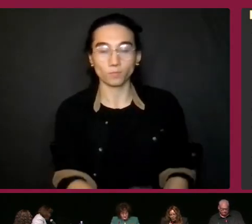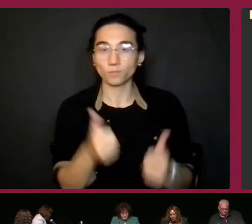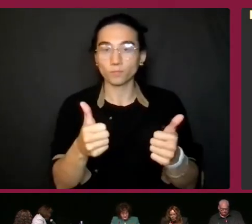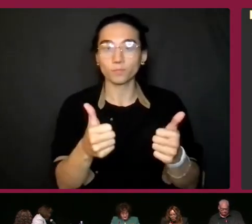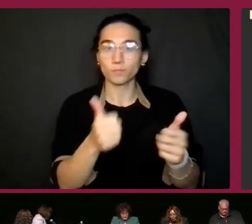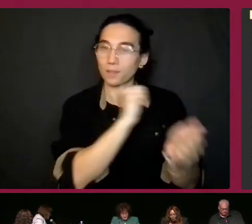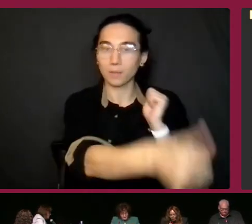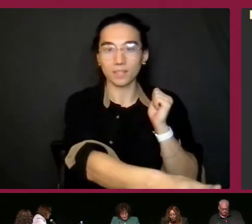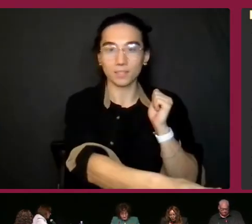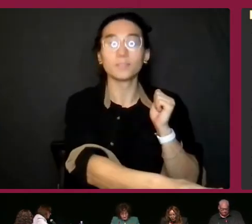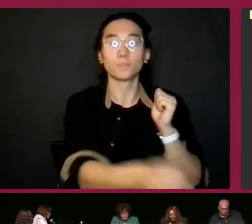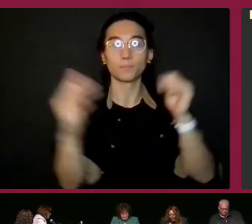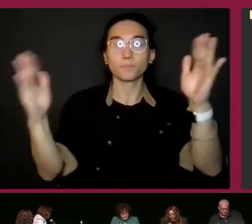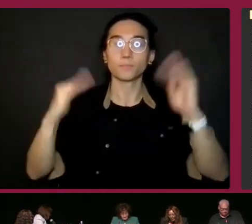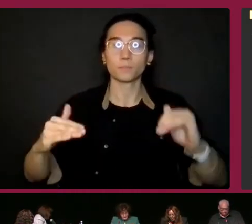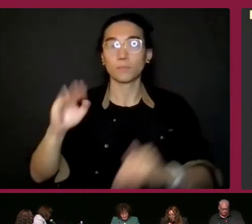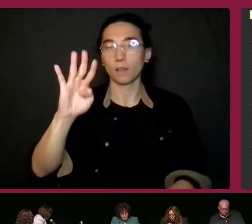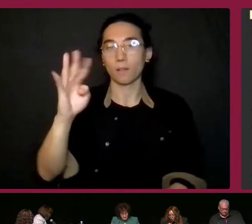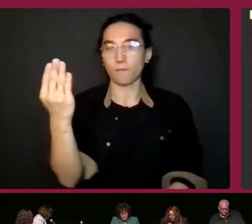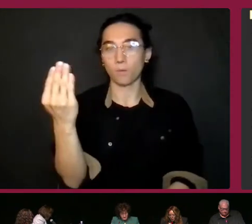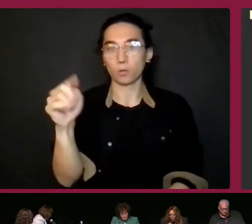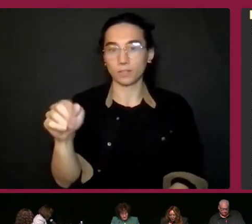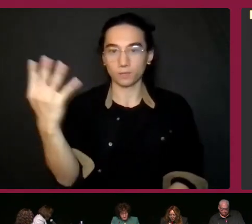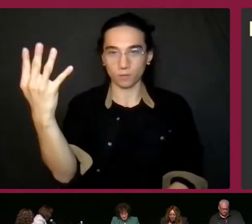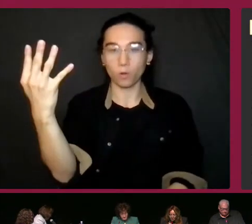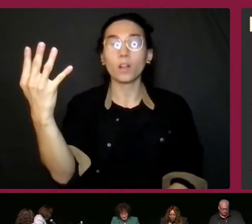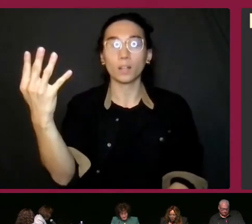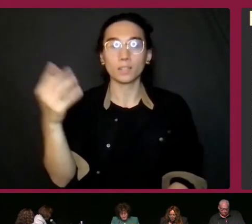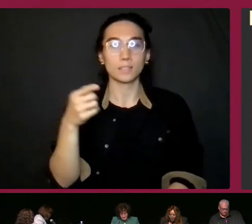14-4 is approval of Amendment No. 2 to Services Agreement